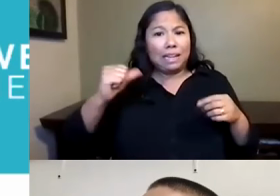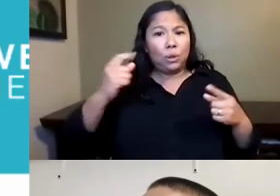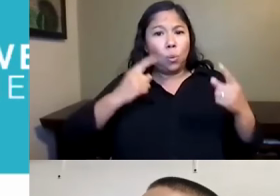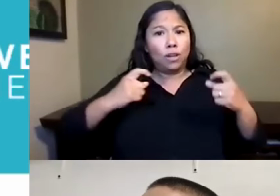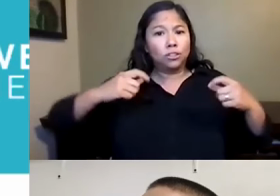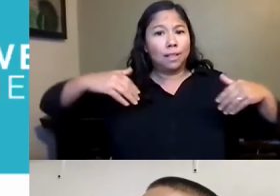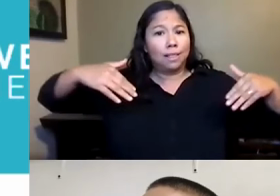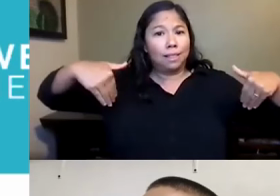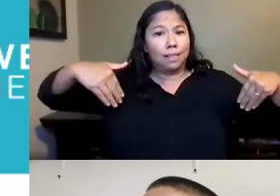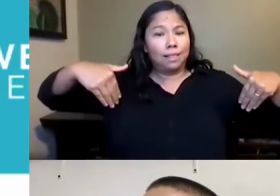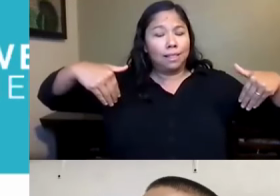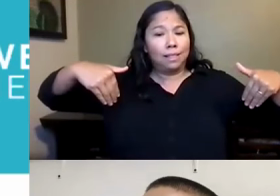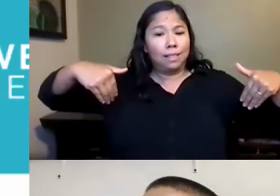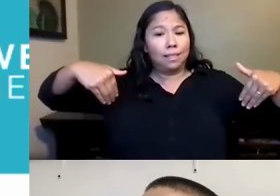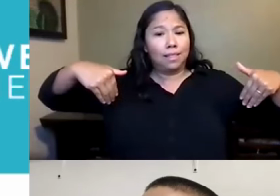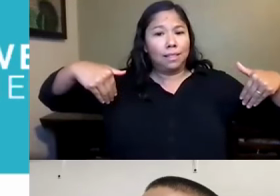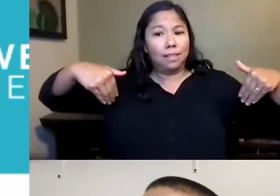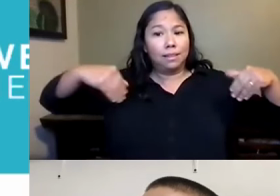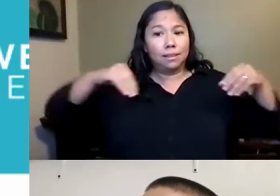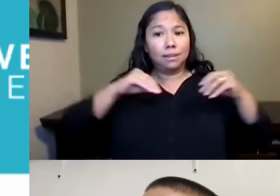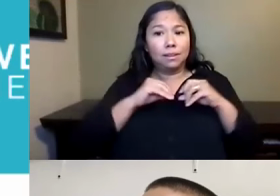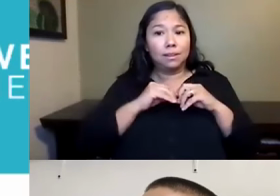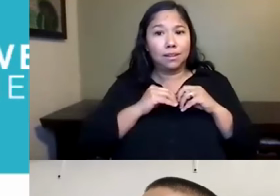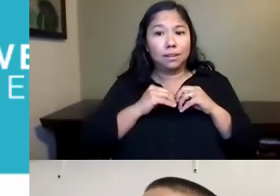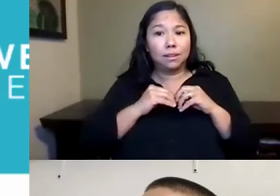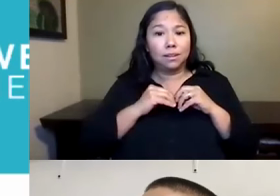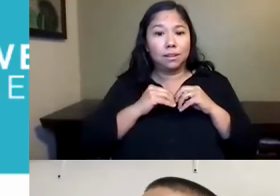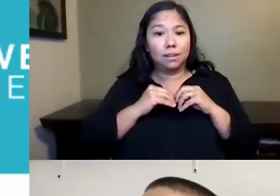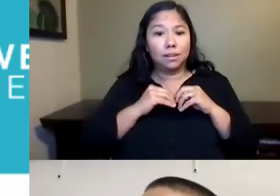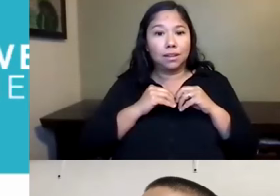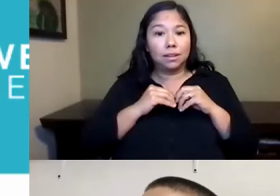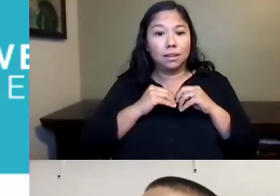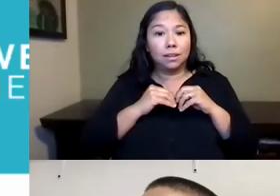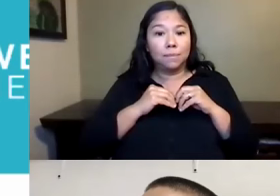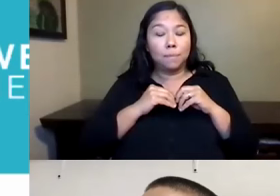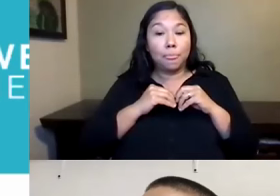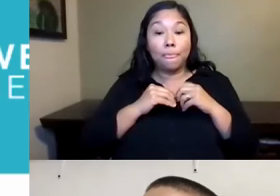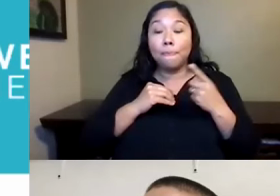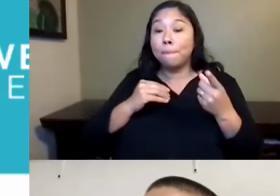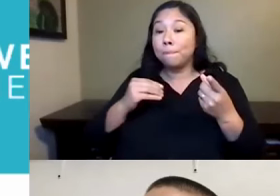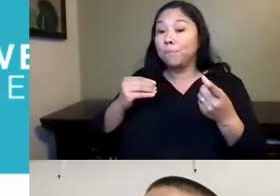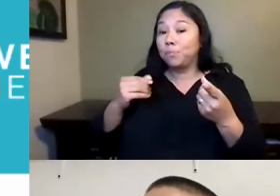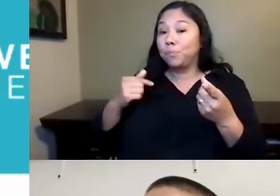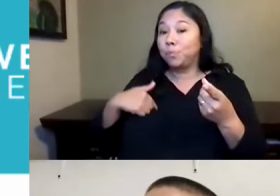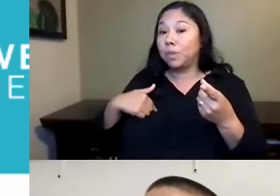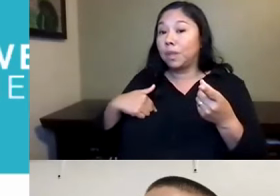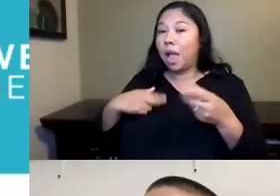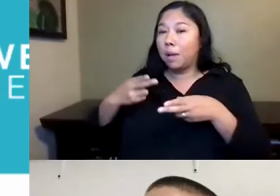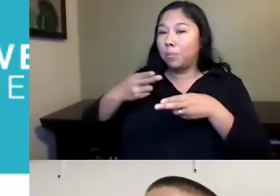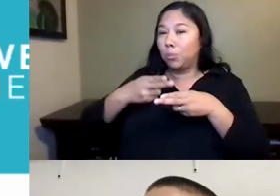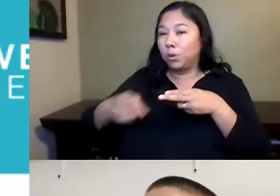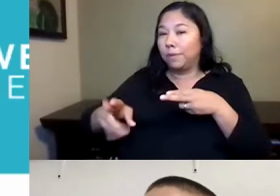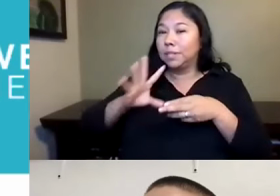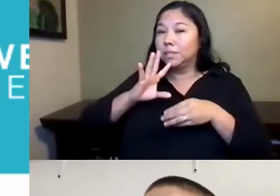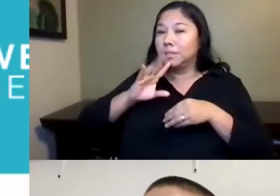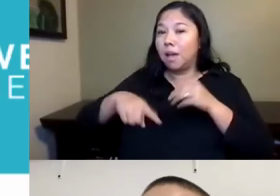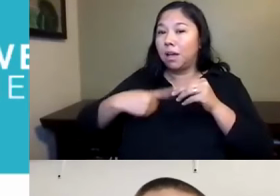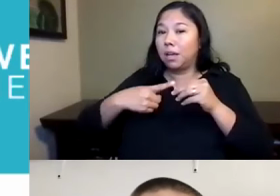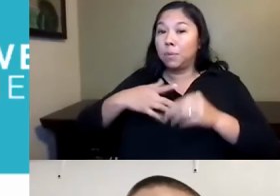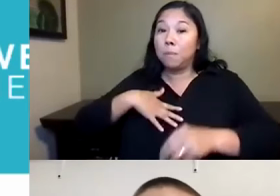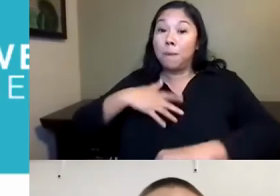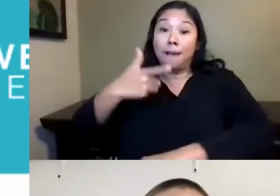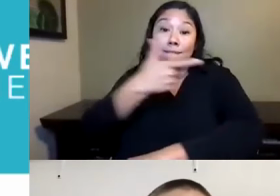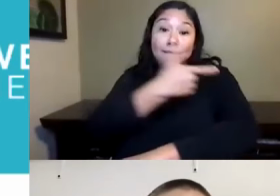I will briefly talk about my vaccination experience yesterday.